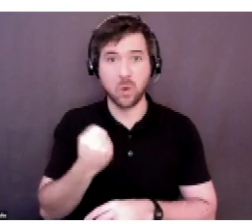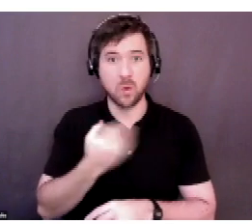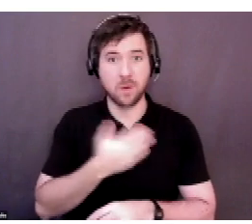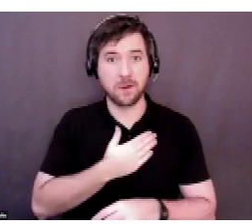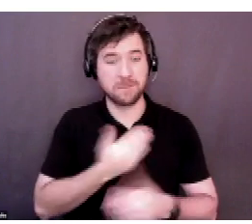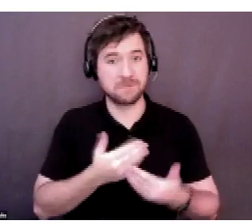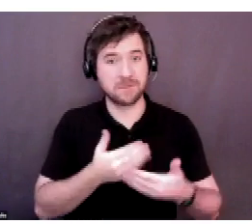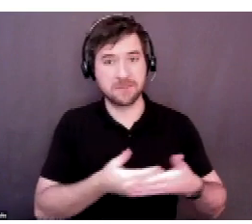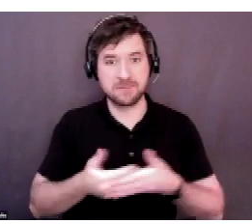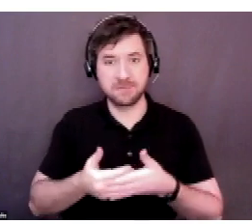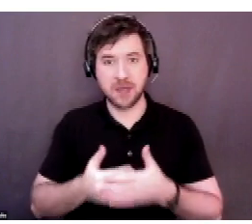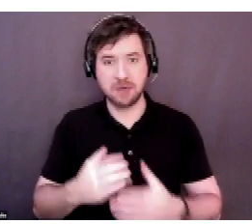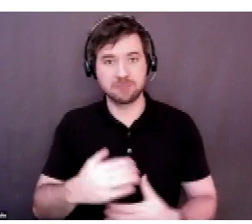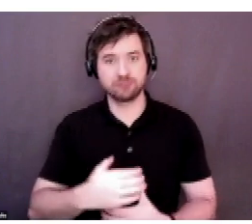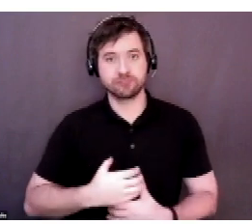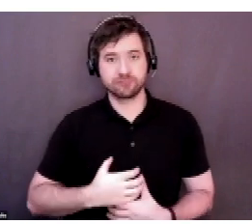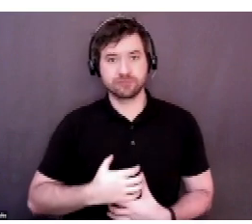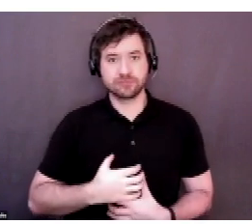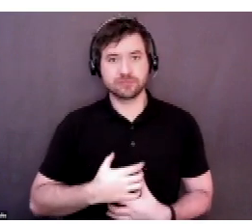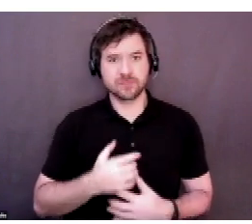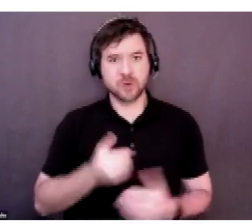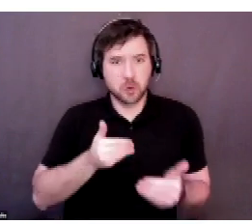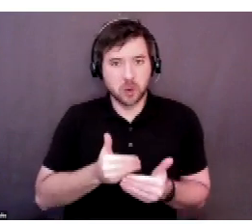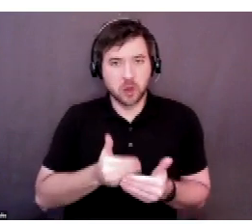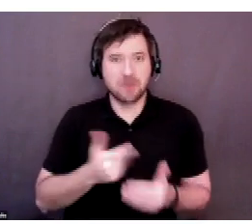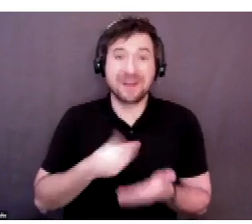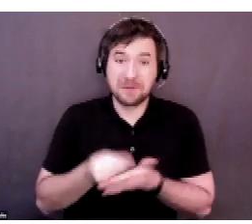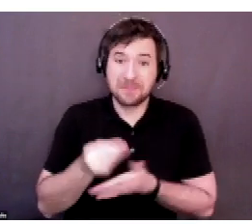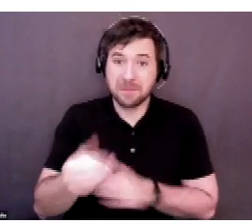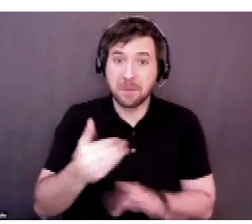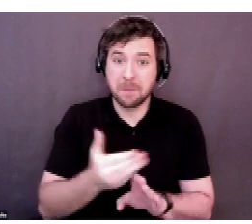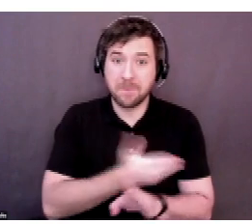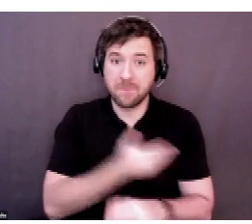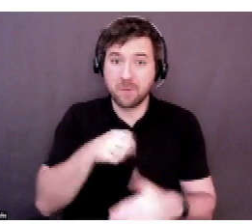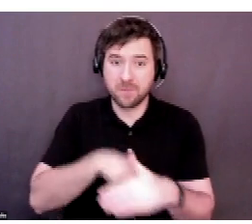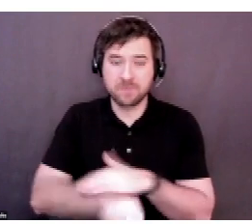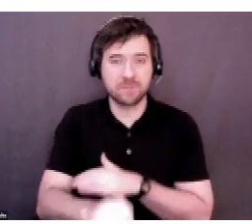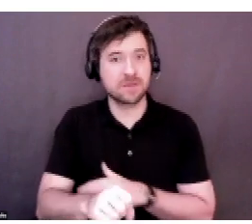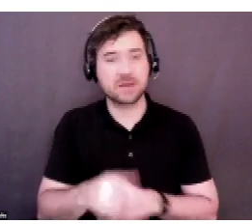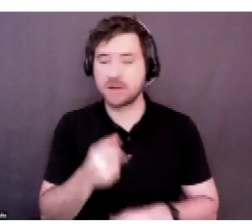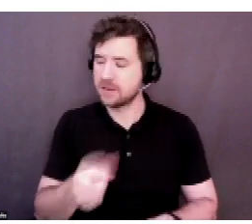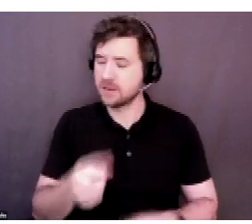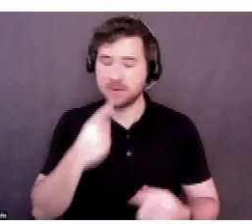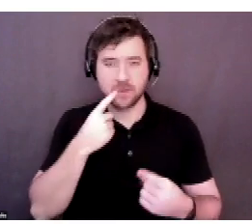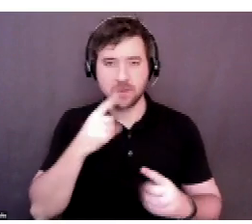and I bought it before I even had her. And it turned out to work really, really well.